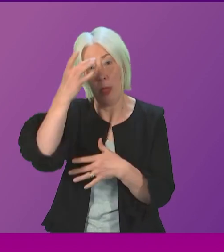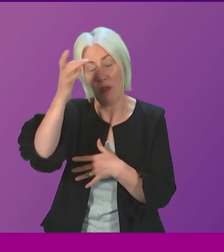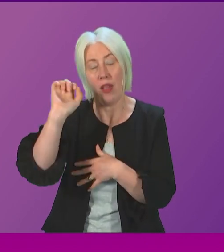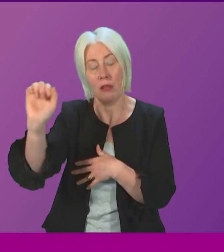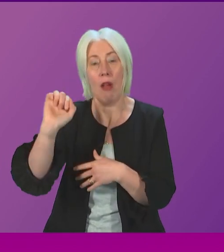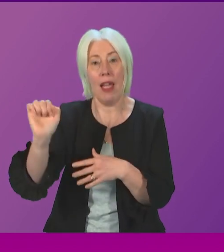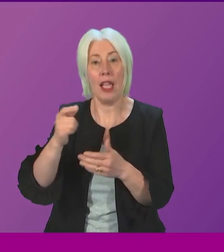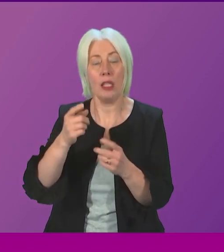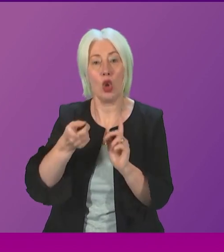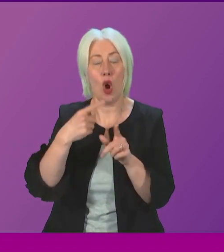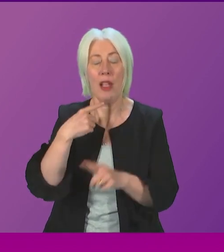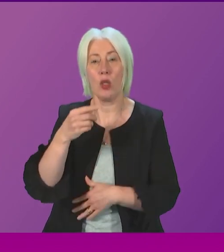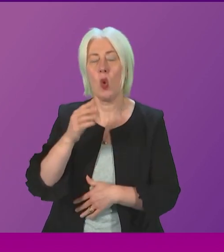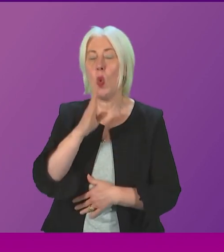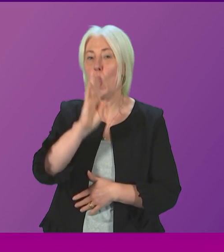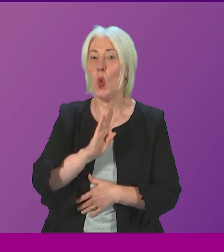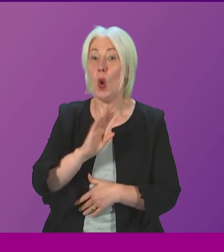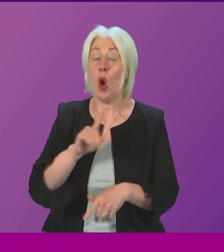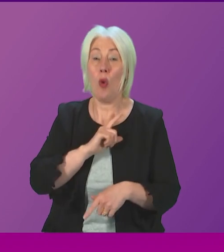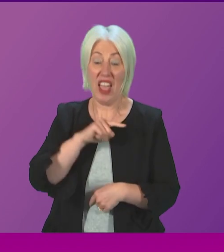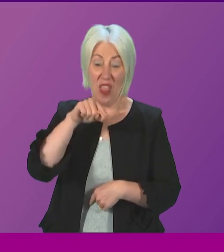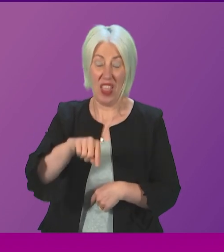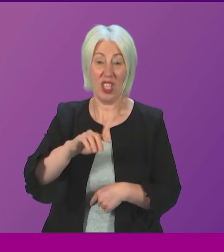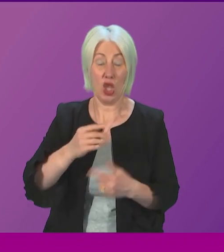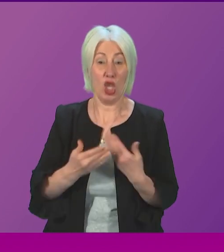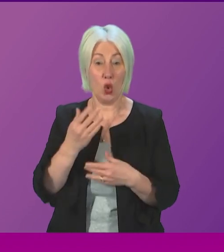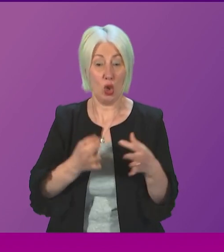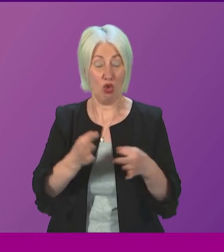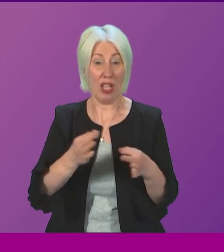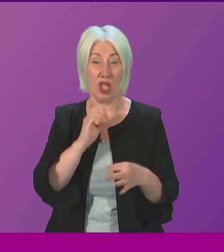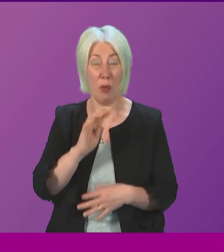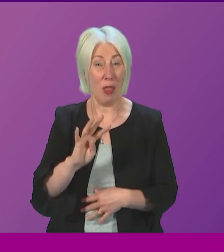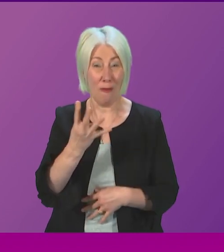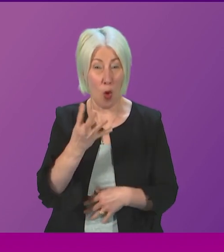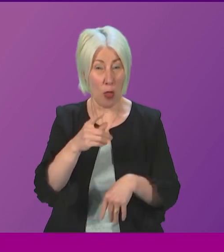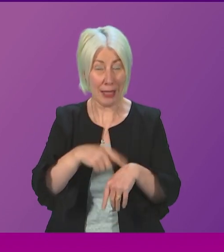because the new delayed strategy will be the fourth iteration. Many of the commitments in the past 12 years, such as those on post-diagnostic support,